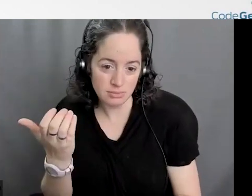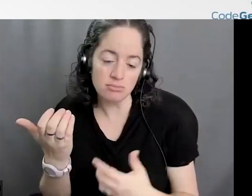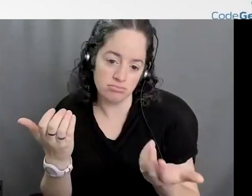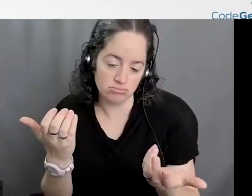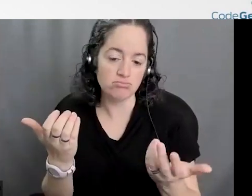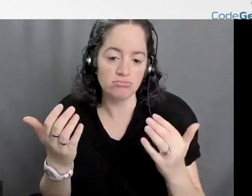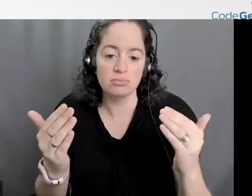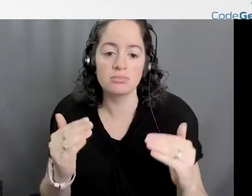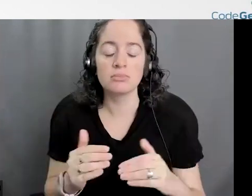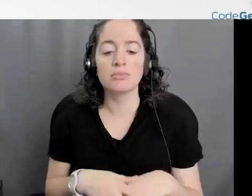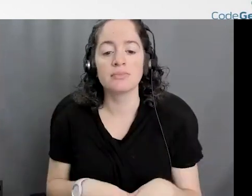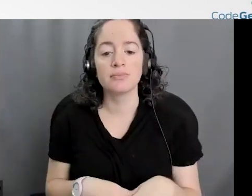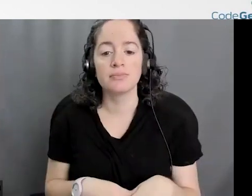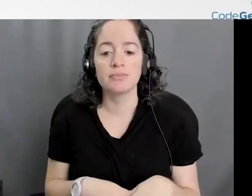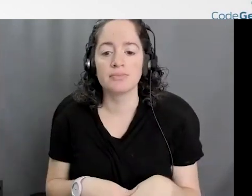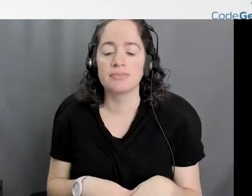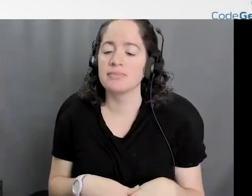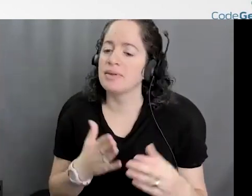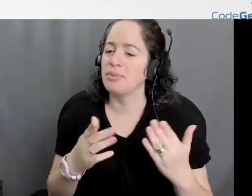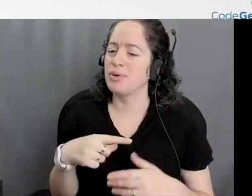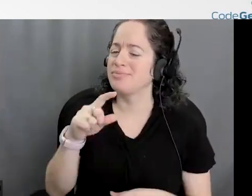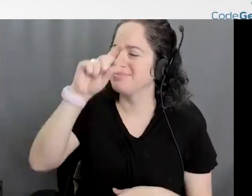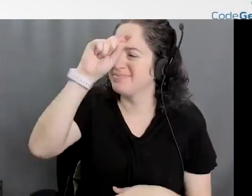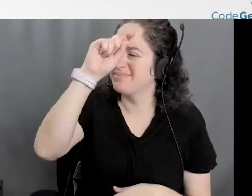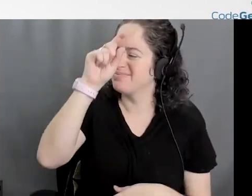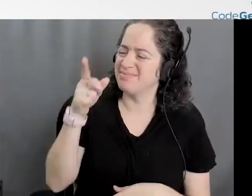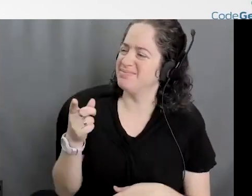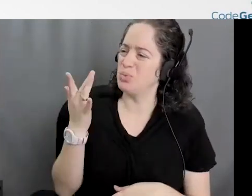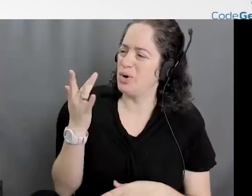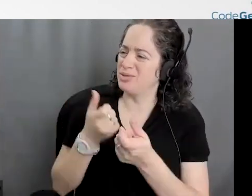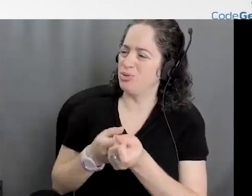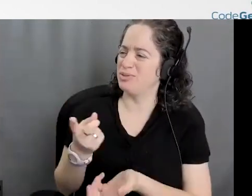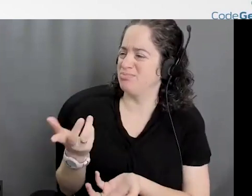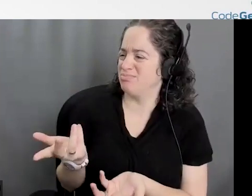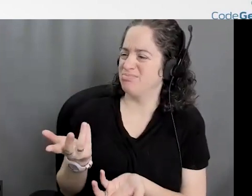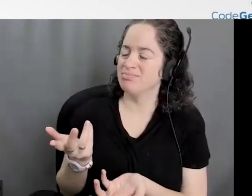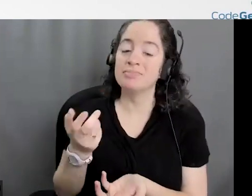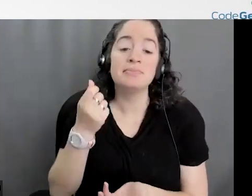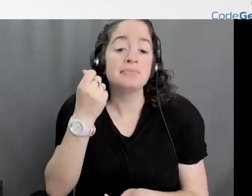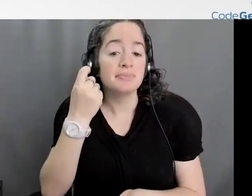All right. Why should you listen to us about this? I founded CodeGeek 22 years ago,